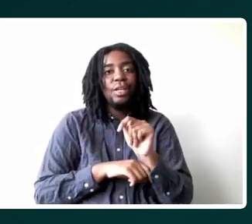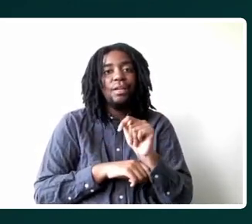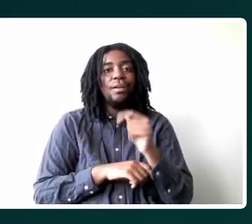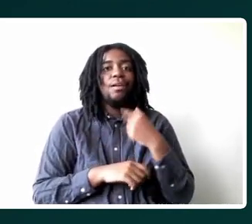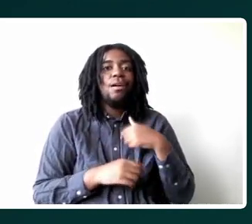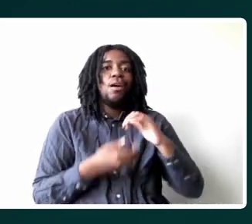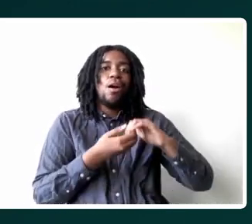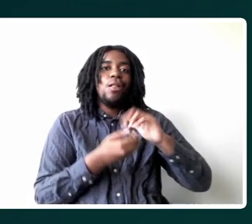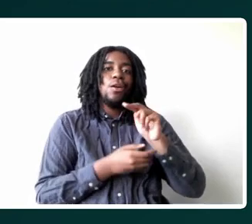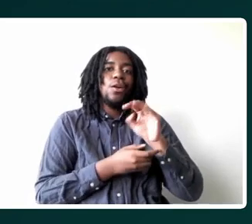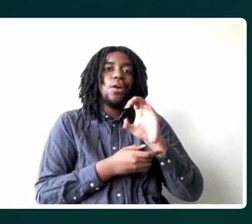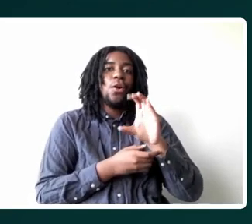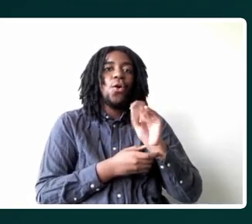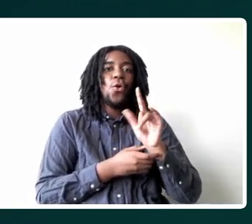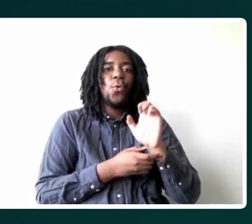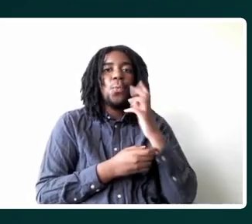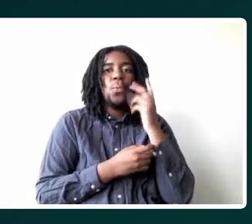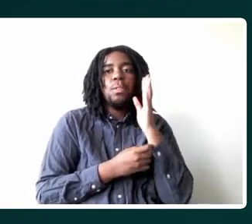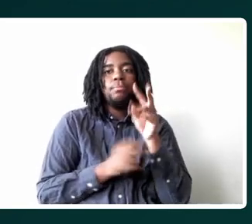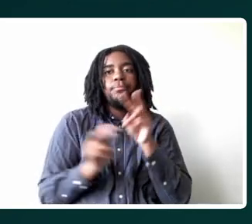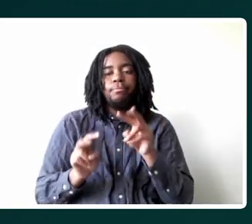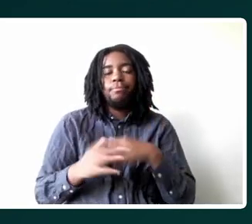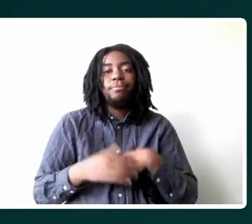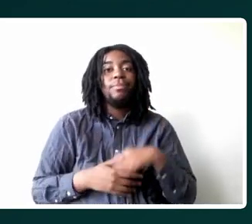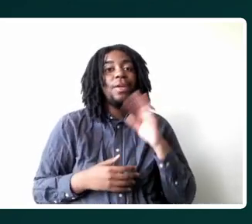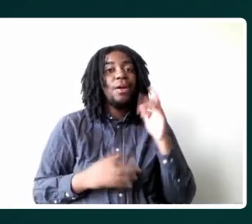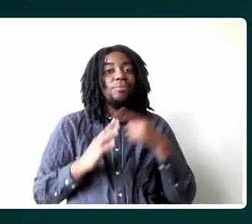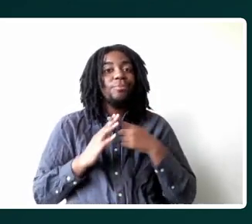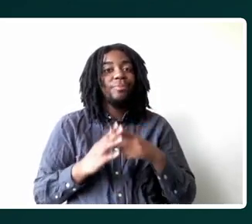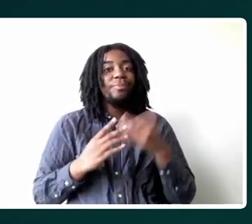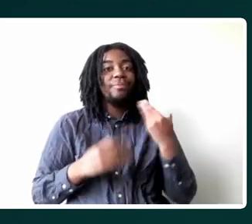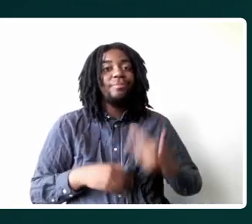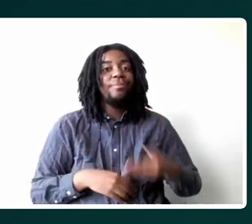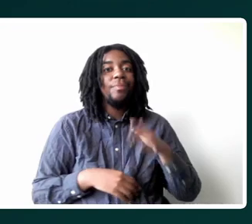start the introductions. I am Beth Evans, and I work in the education department at the National